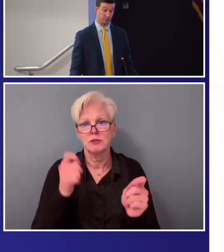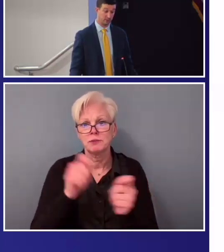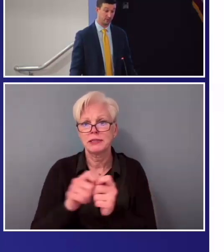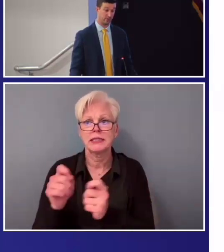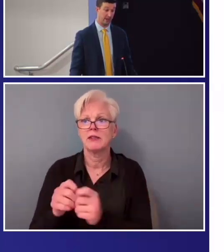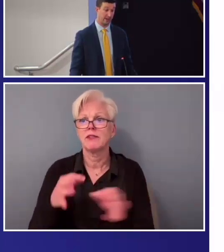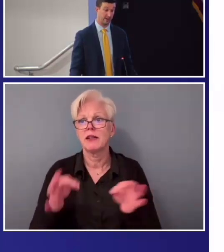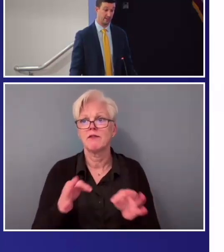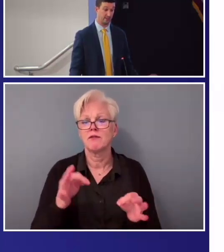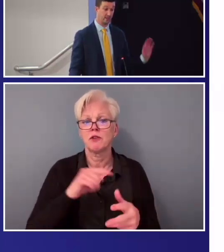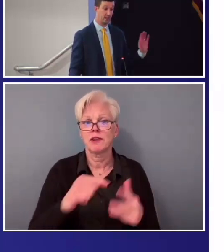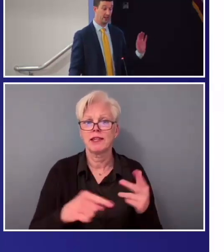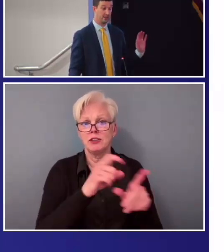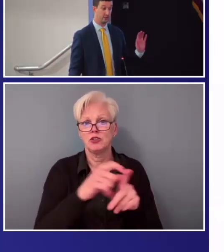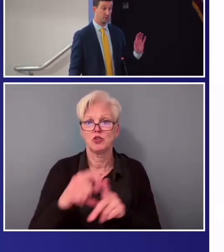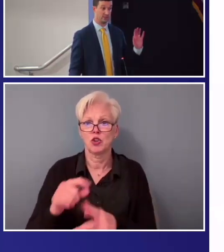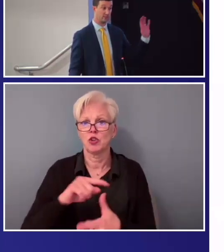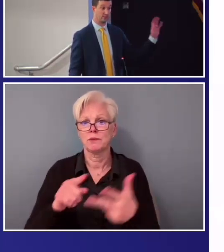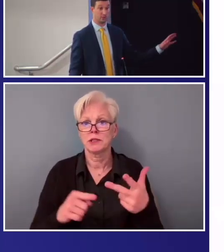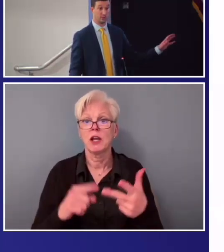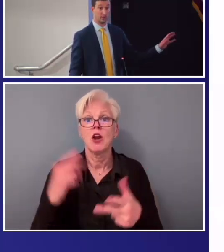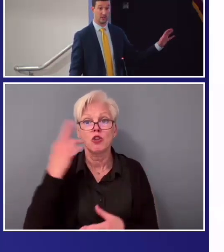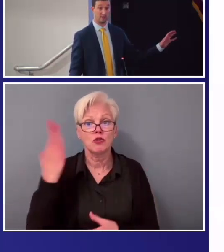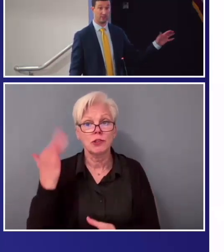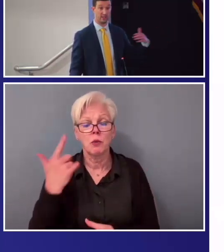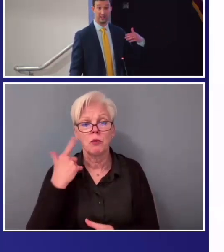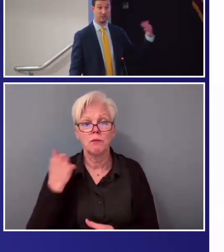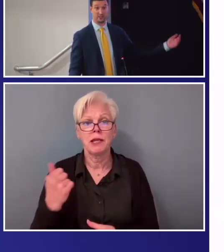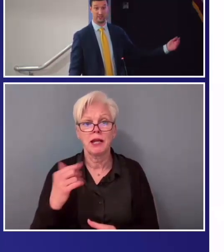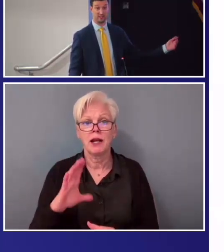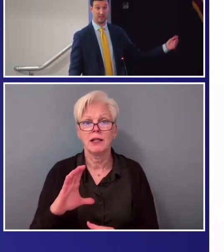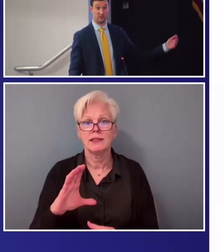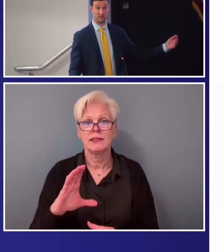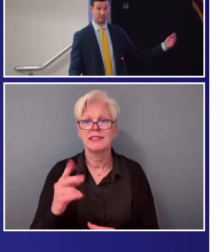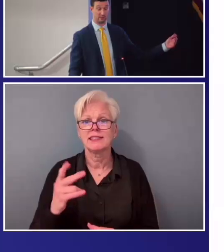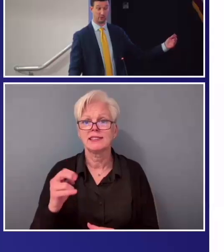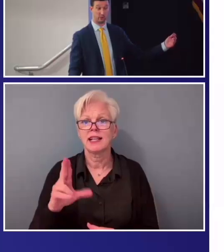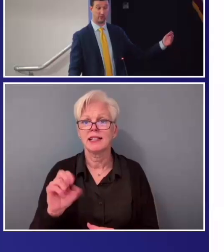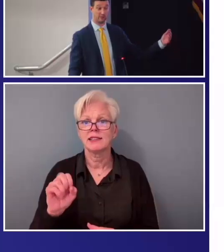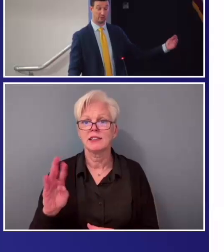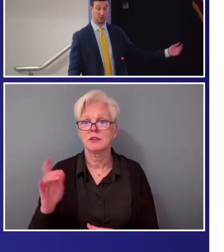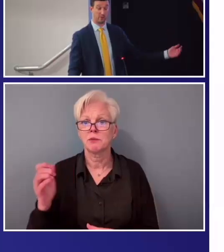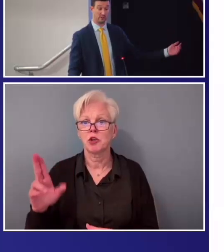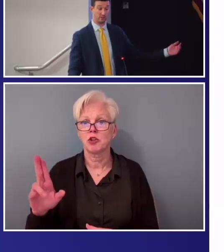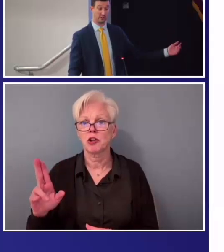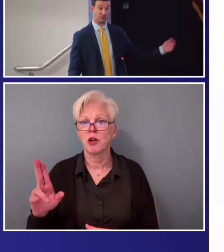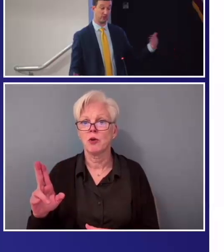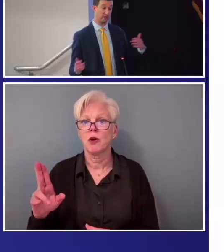The reason for that is the US Census Bureau is obviously an agency that is outside of the control of the Department of Education.